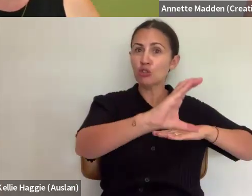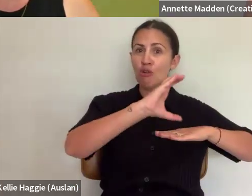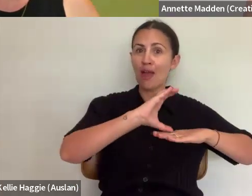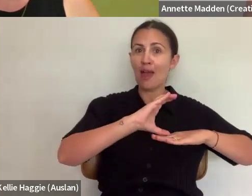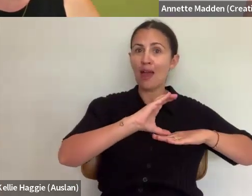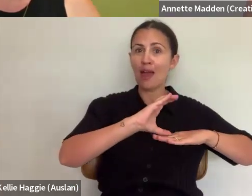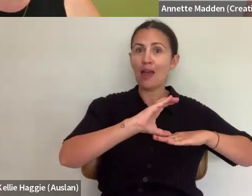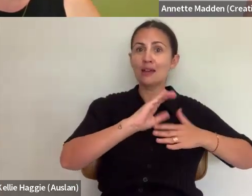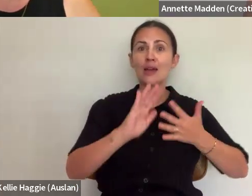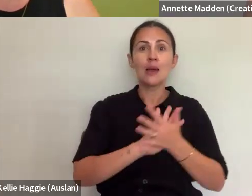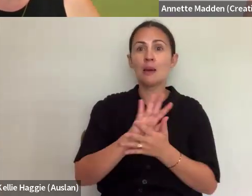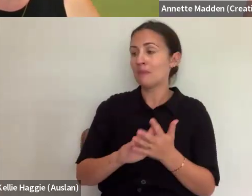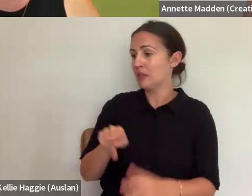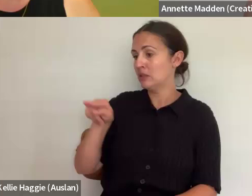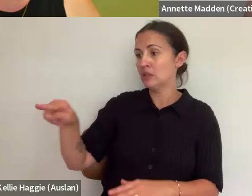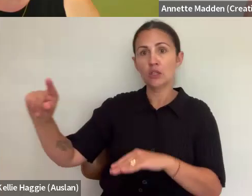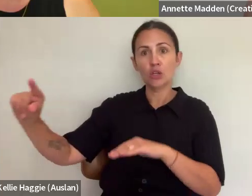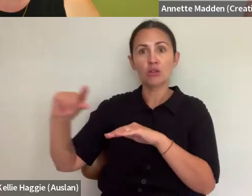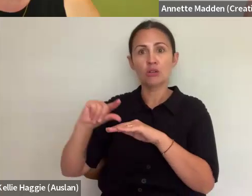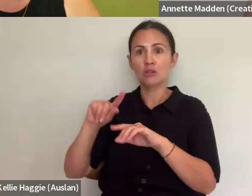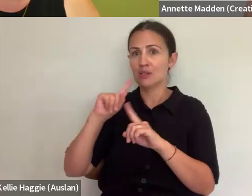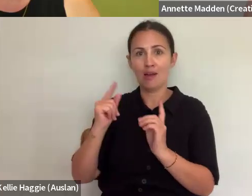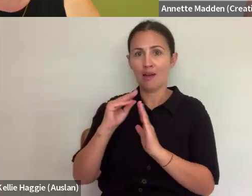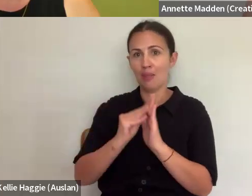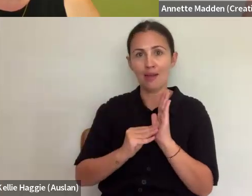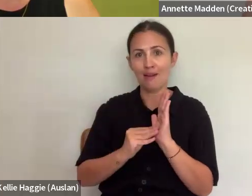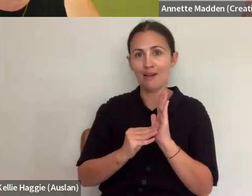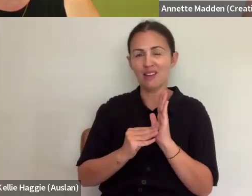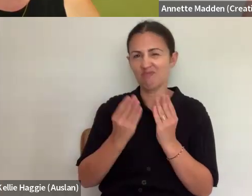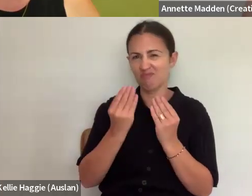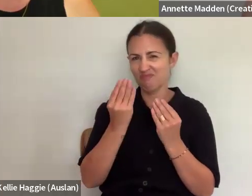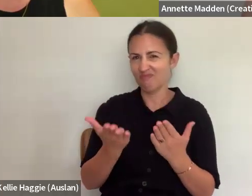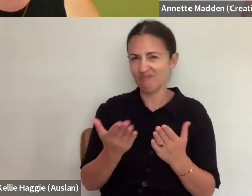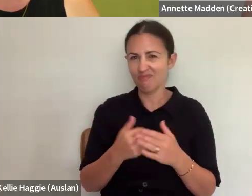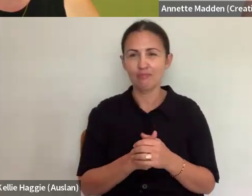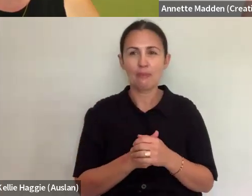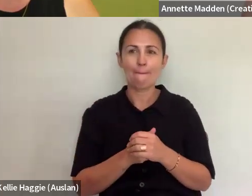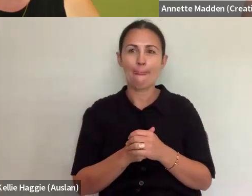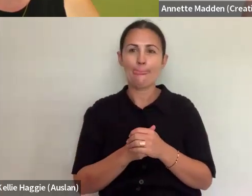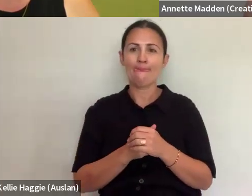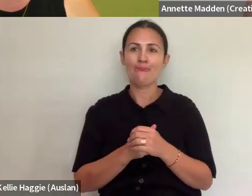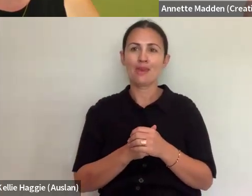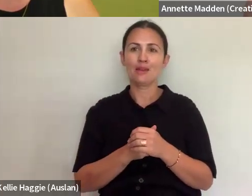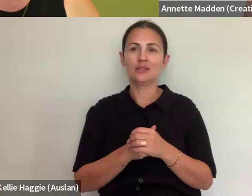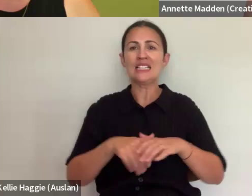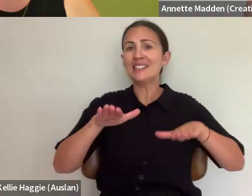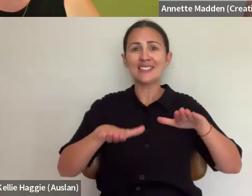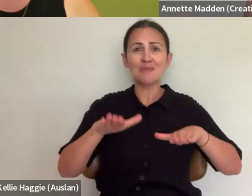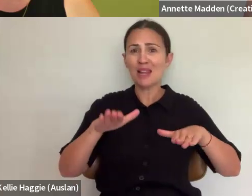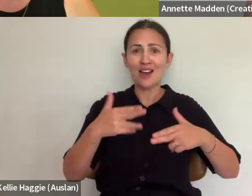to being able to apply to some other funding programs if you're successful with this